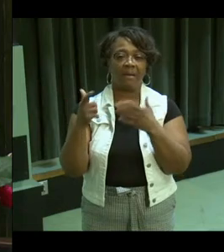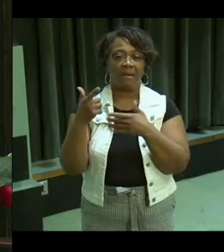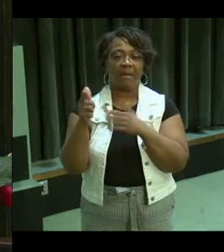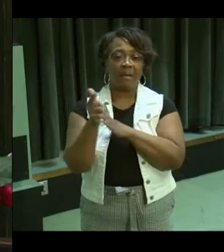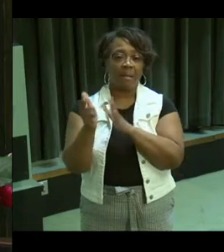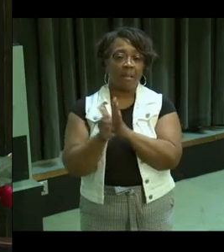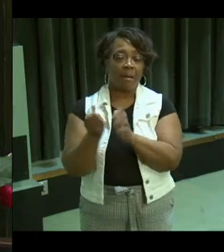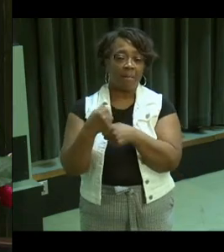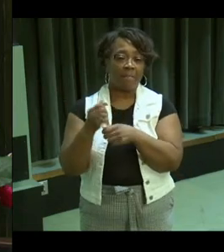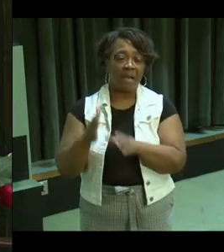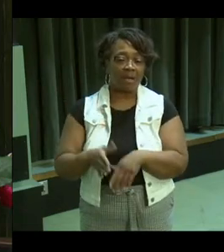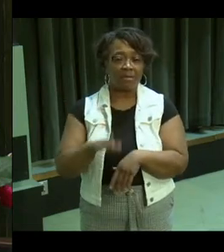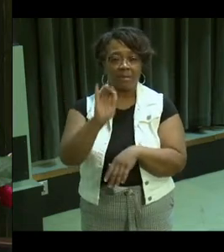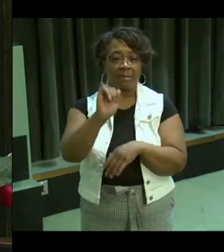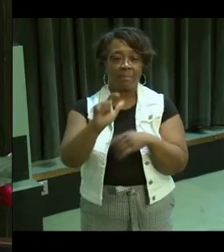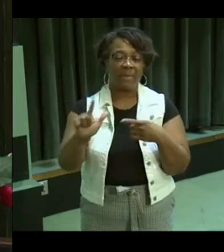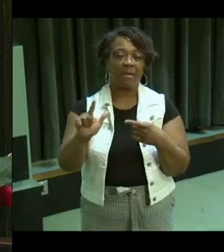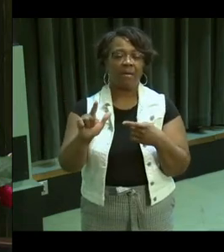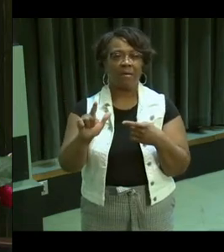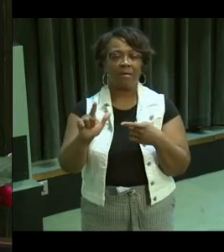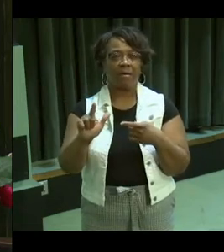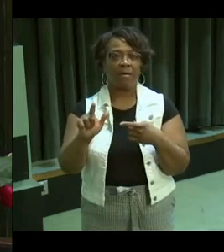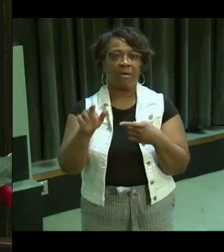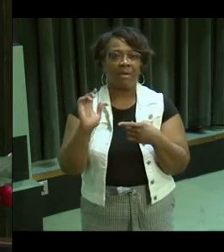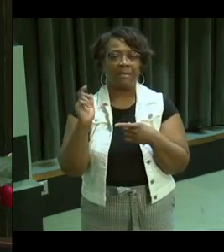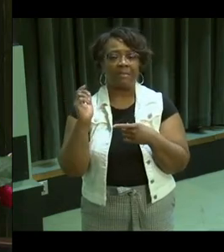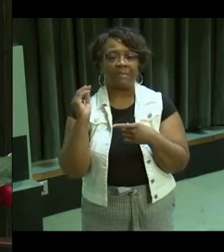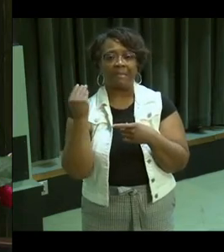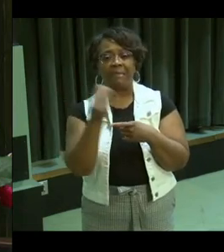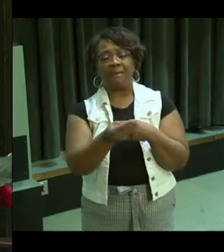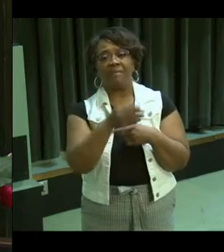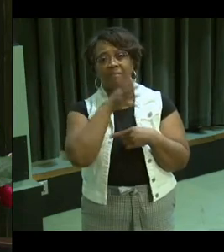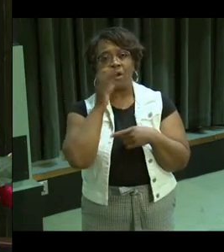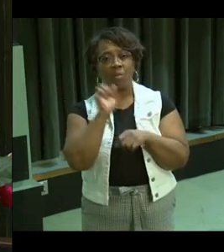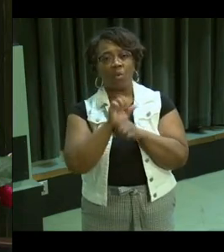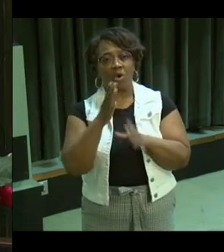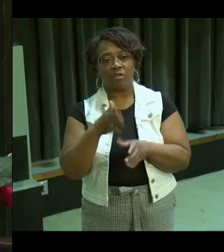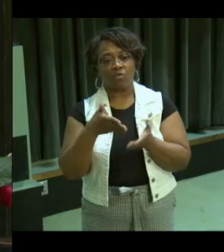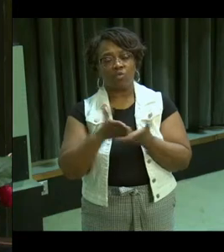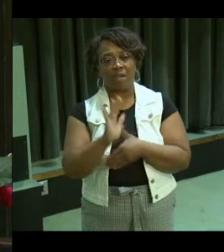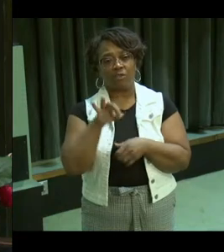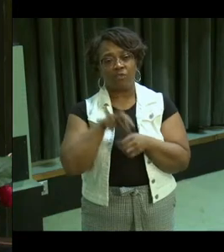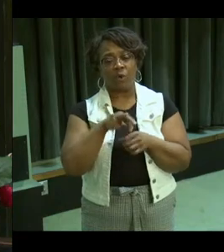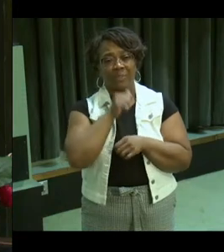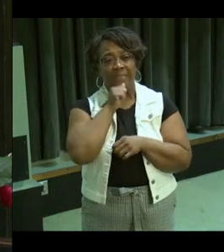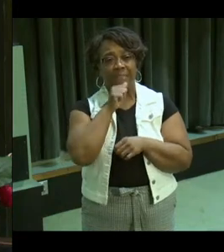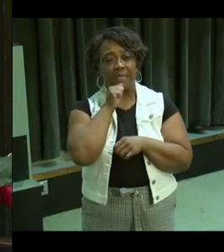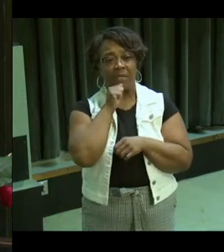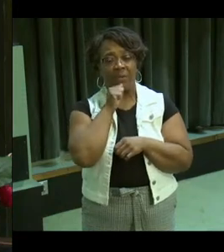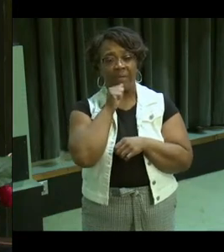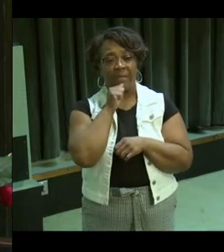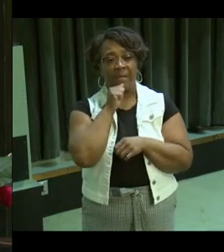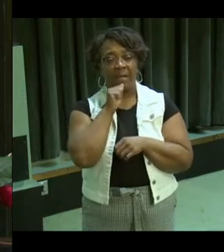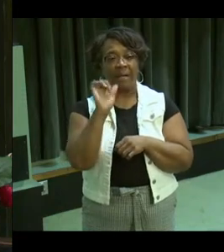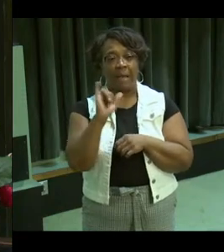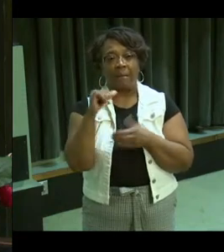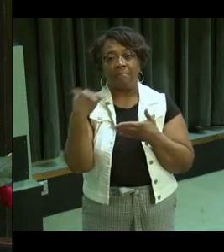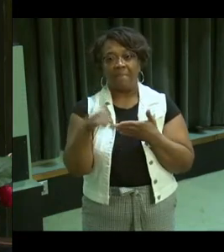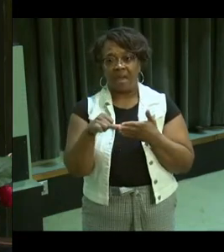legislators when the it was the bill was, a bill to give